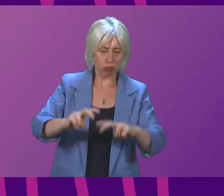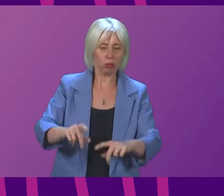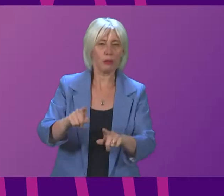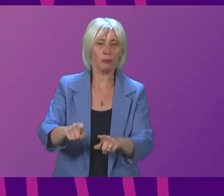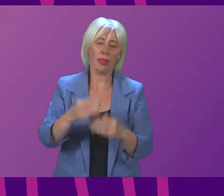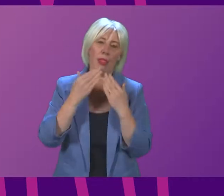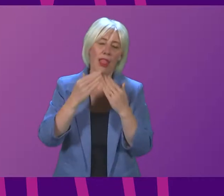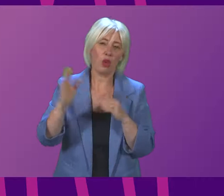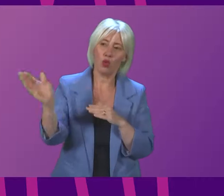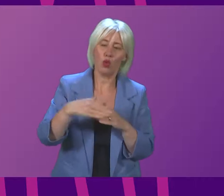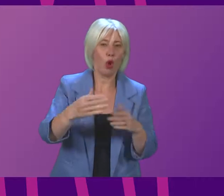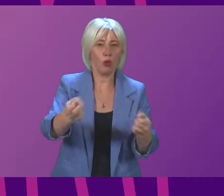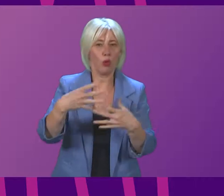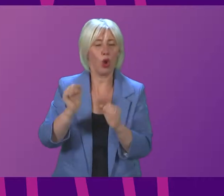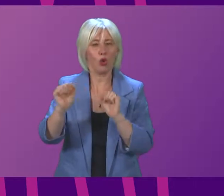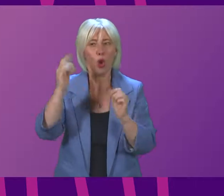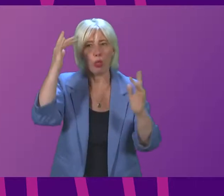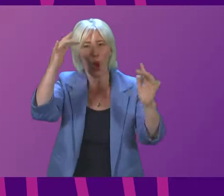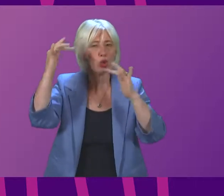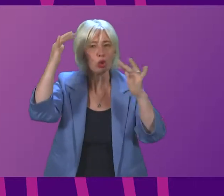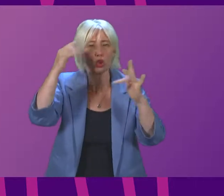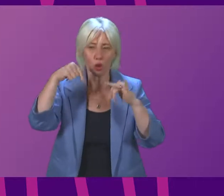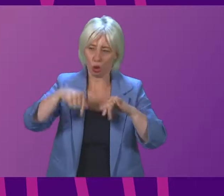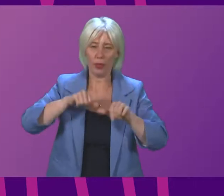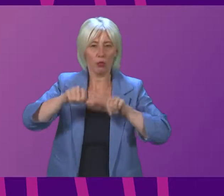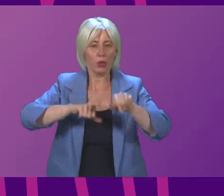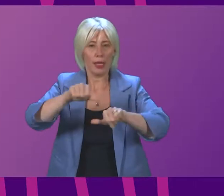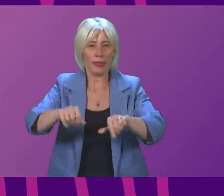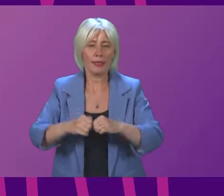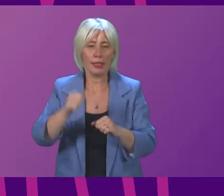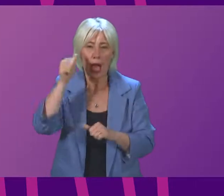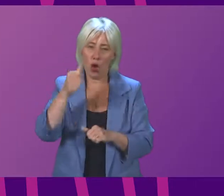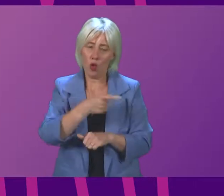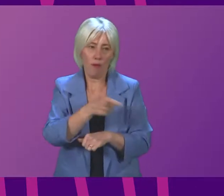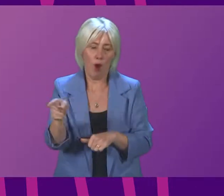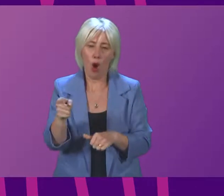their thoughts during the process—I know that, for many, that will not have been an easy thing to do.